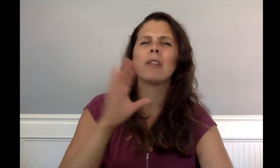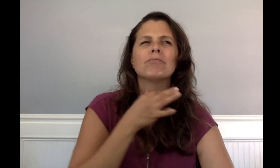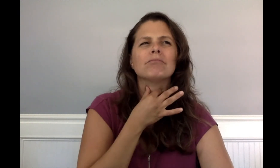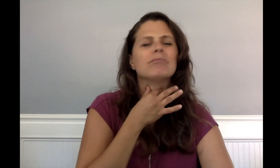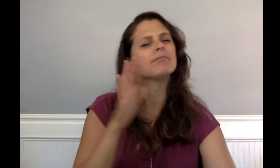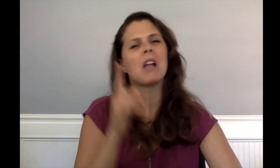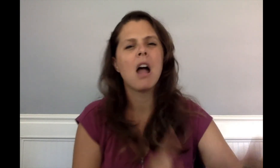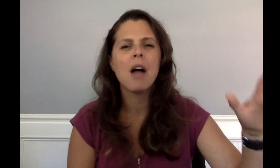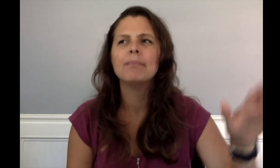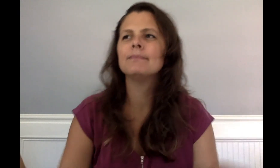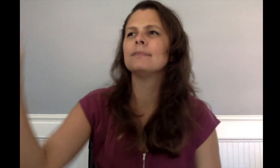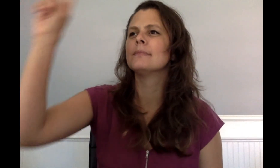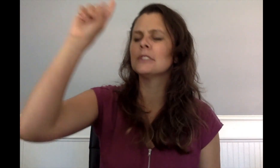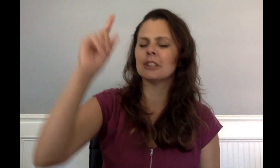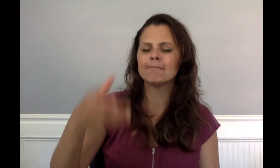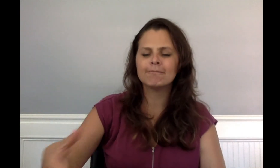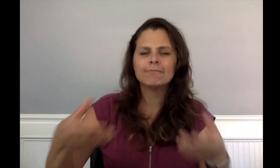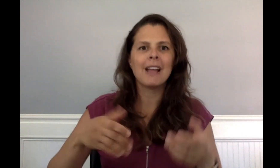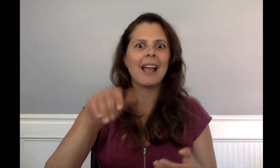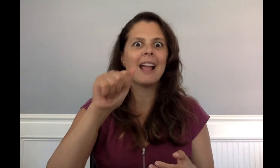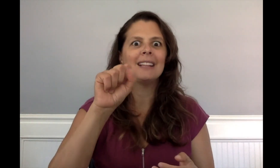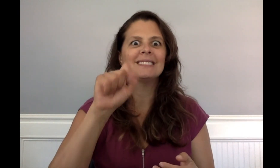Charlie went upstairs.